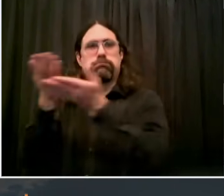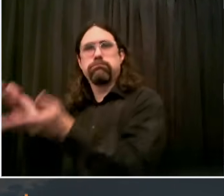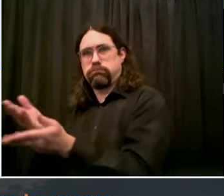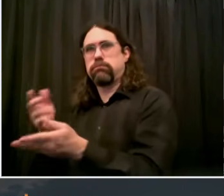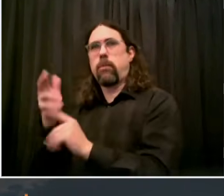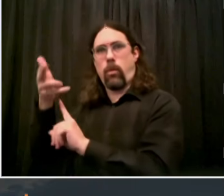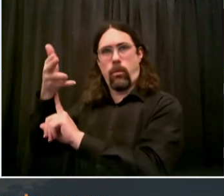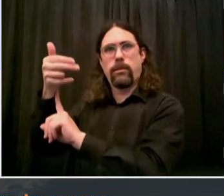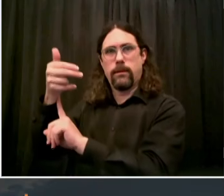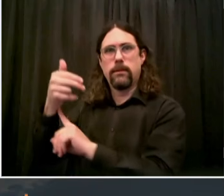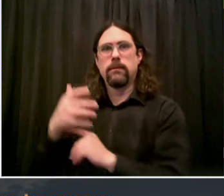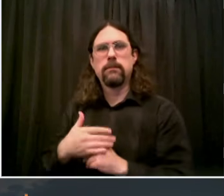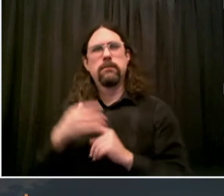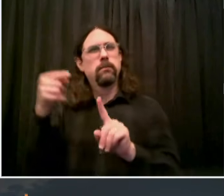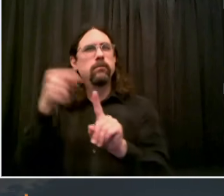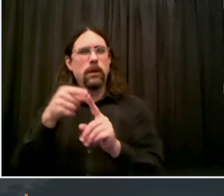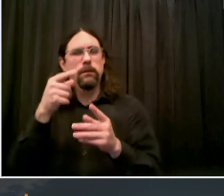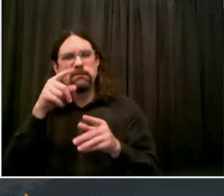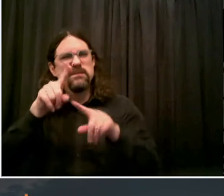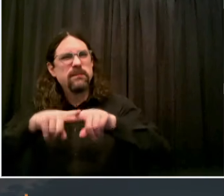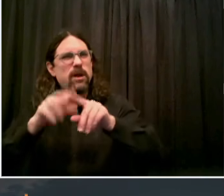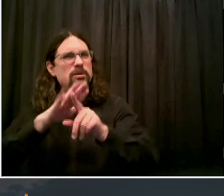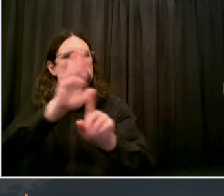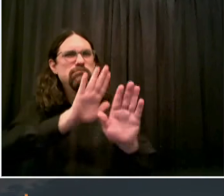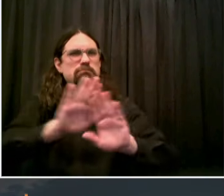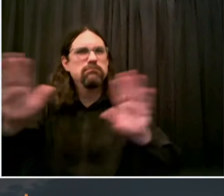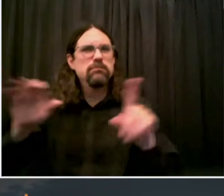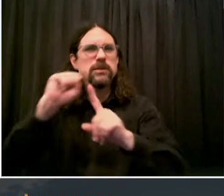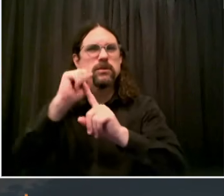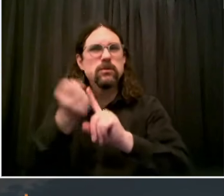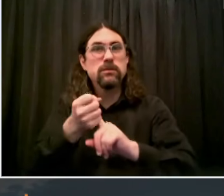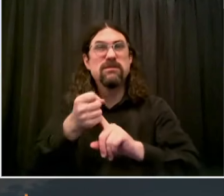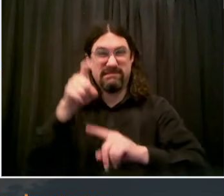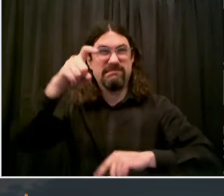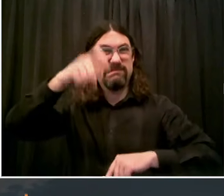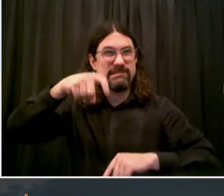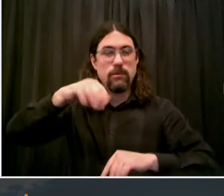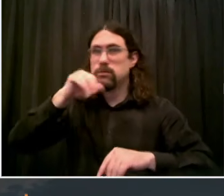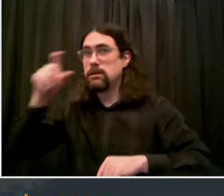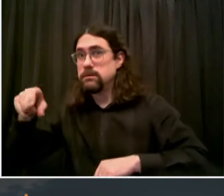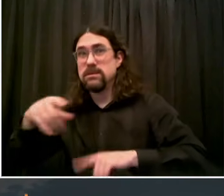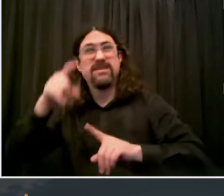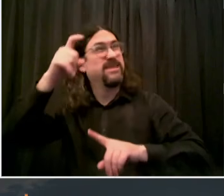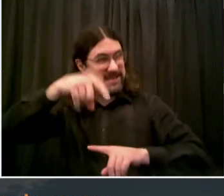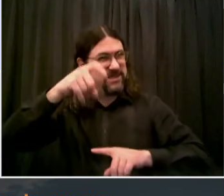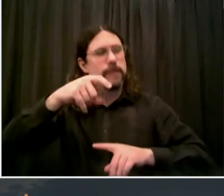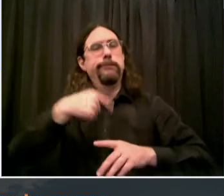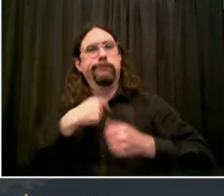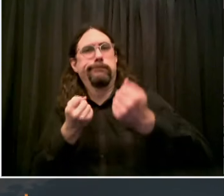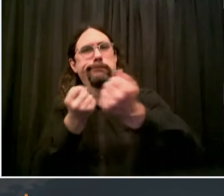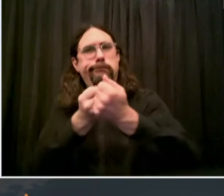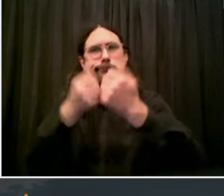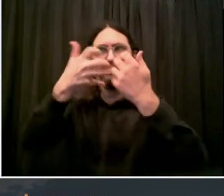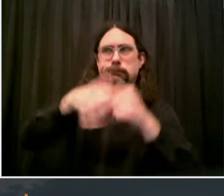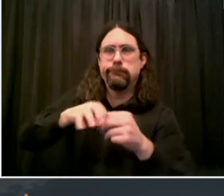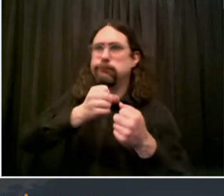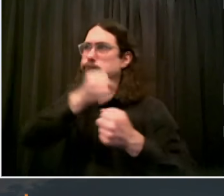Y NEED TO BE SL ELSE, TO GET YOU THERE AND GET YOU ALL THE SUPPORT YOU NEED, WHILE YOU